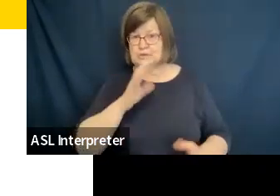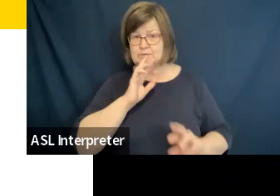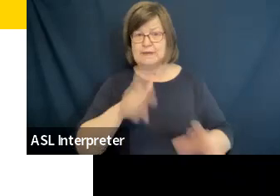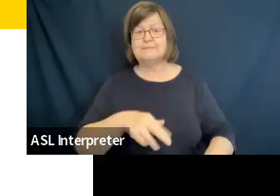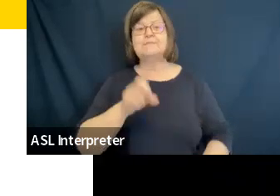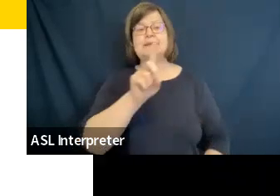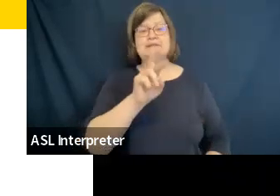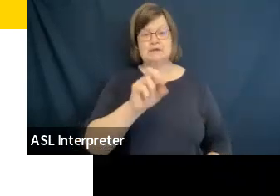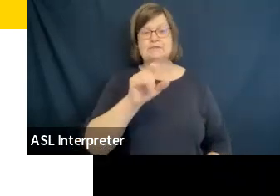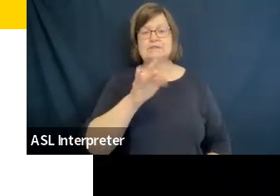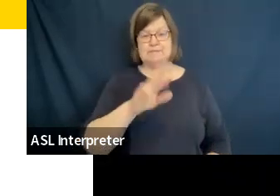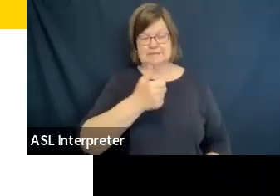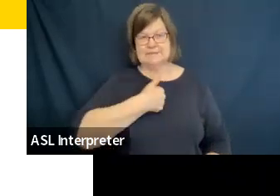Yeah, as a member of the blind community,